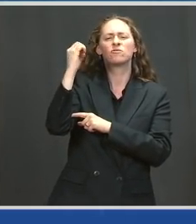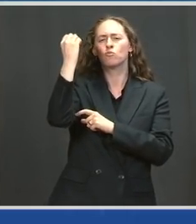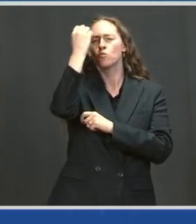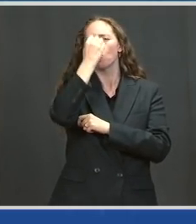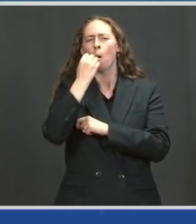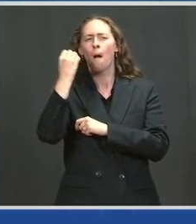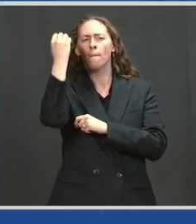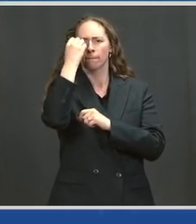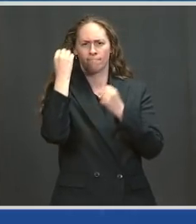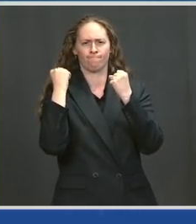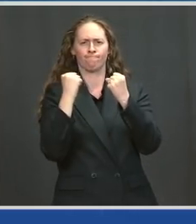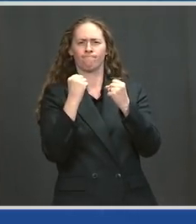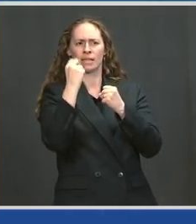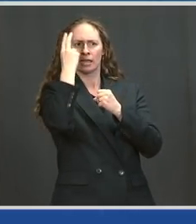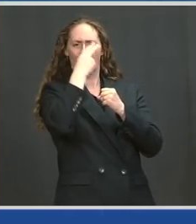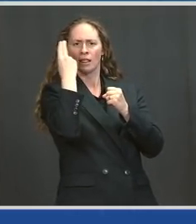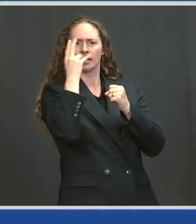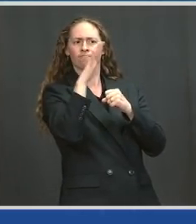I would not pollute Christianity.